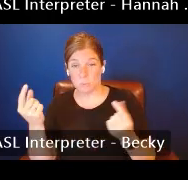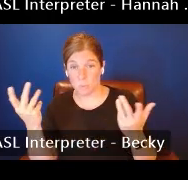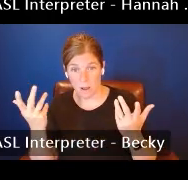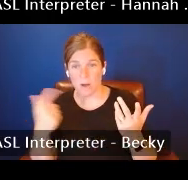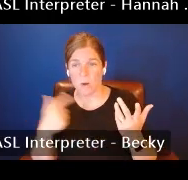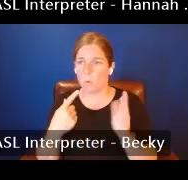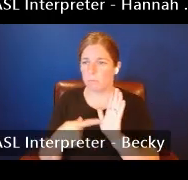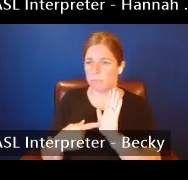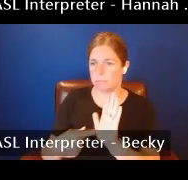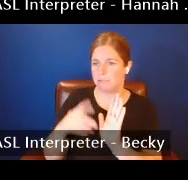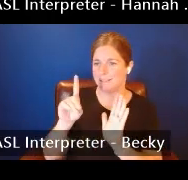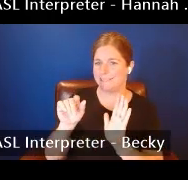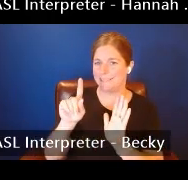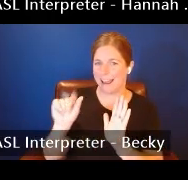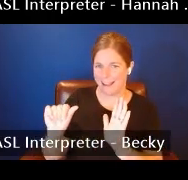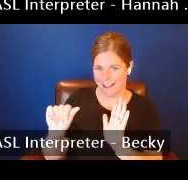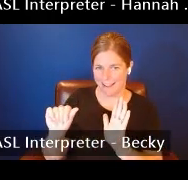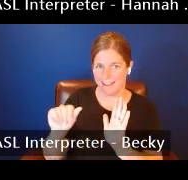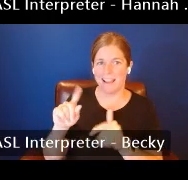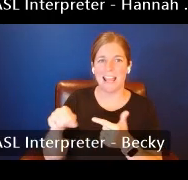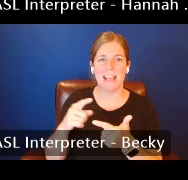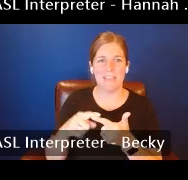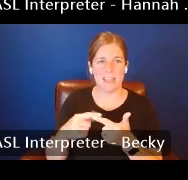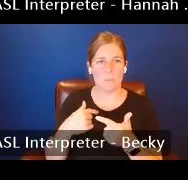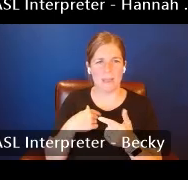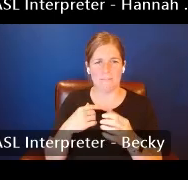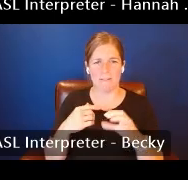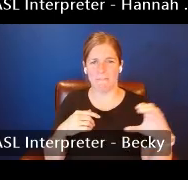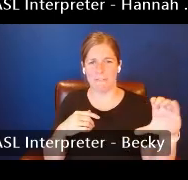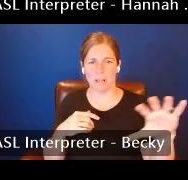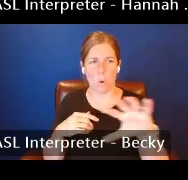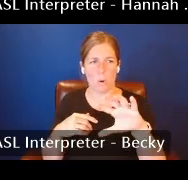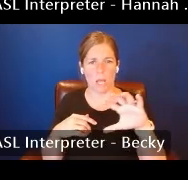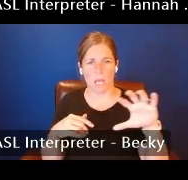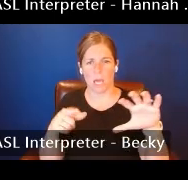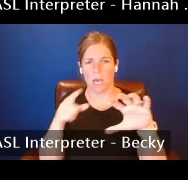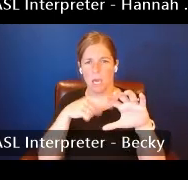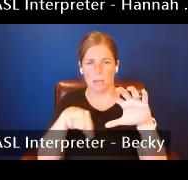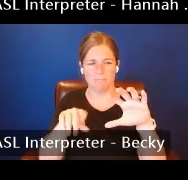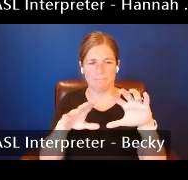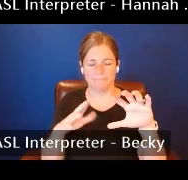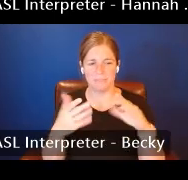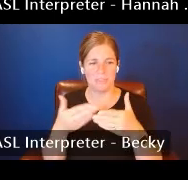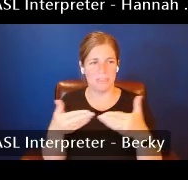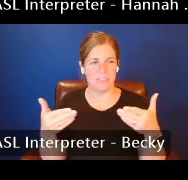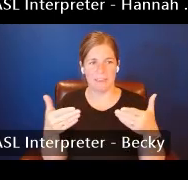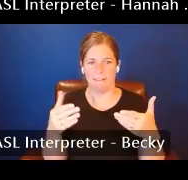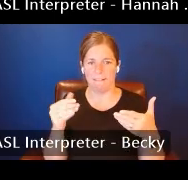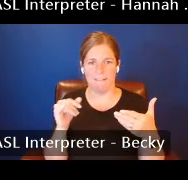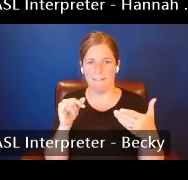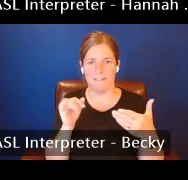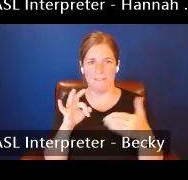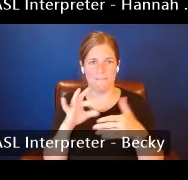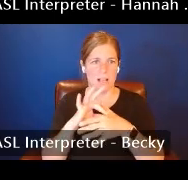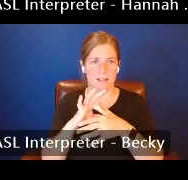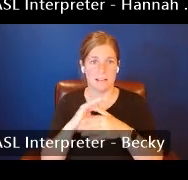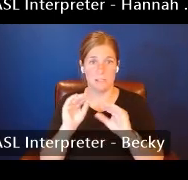this floating modal of content appears. So this is an attempt to put that floating search